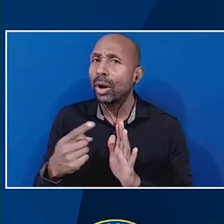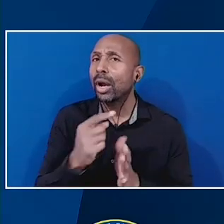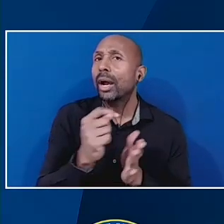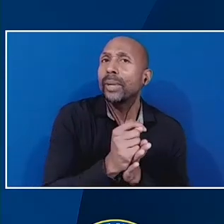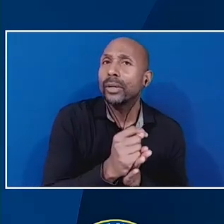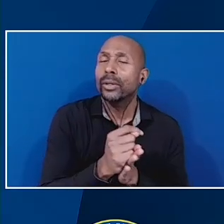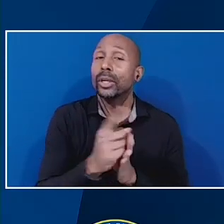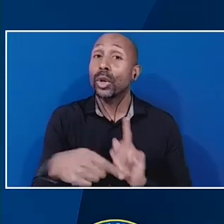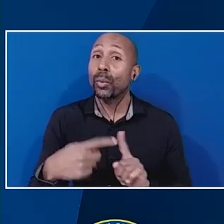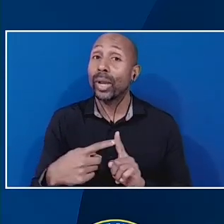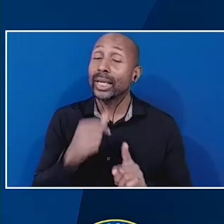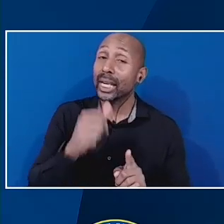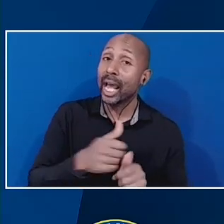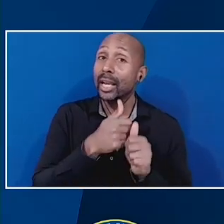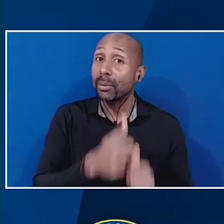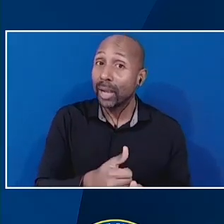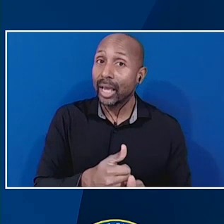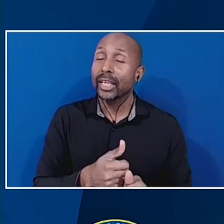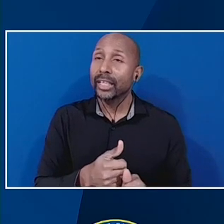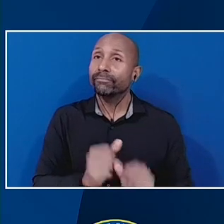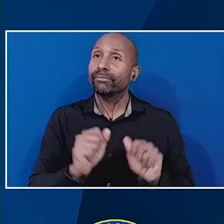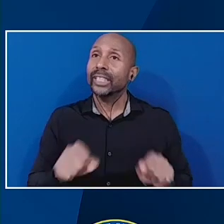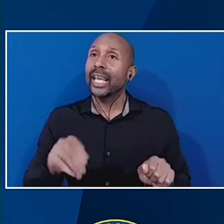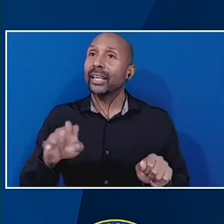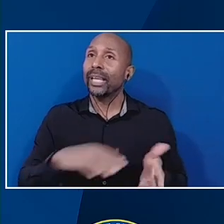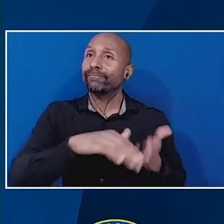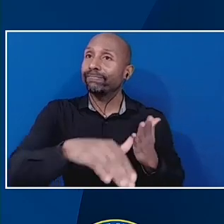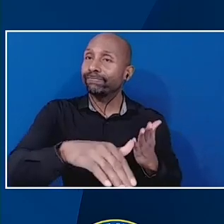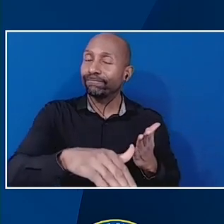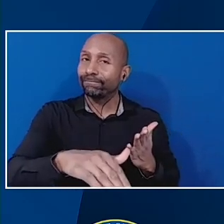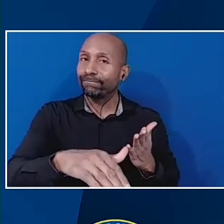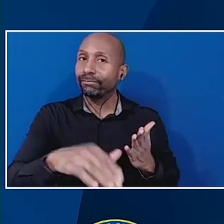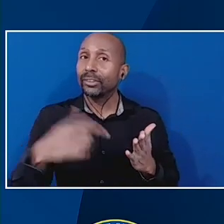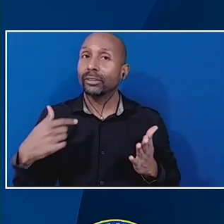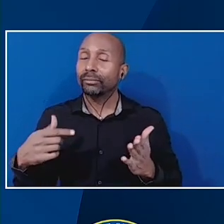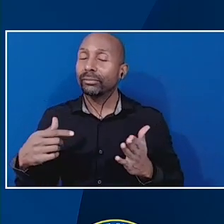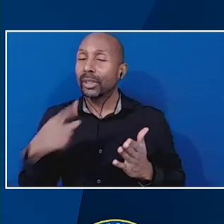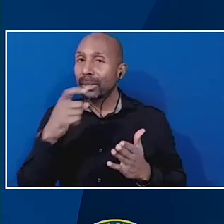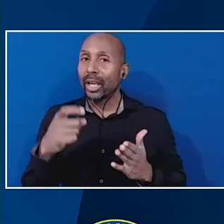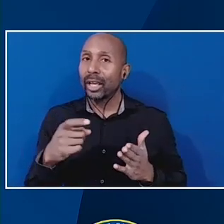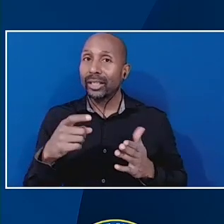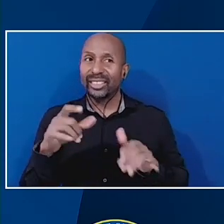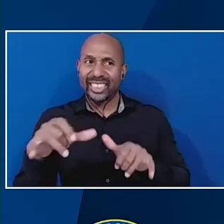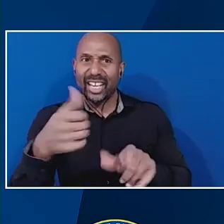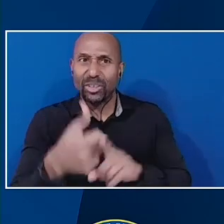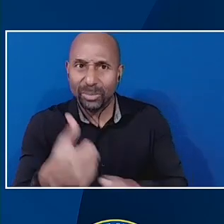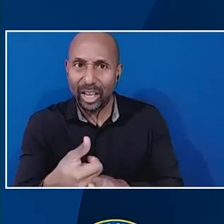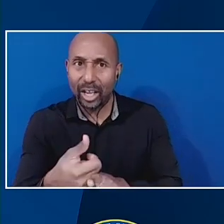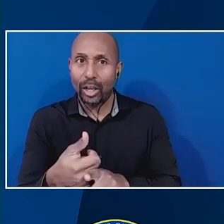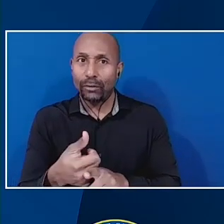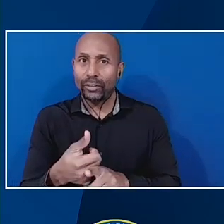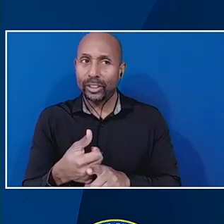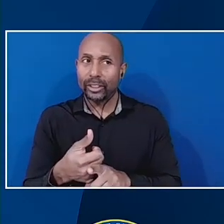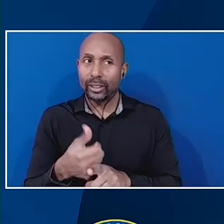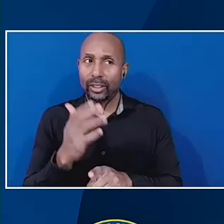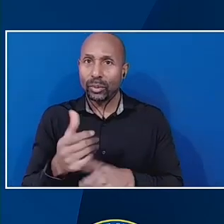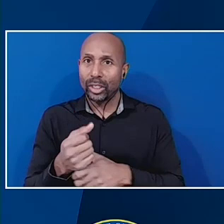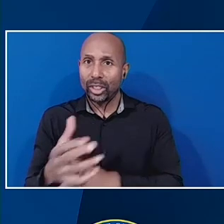should be excused because somehow the standards themselves would create an undue hardship on students. Perhaps that I'm just not understanding, but perhaps